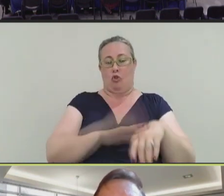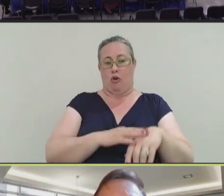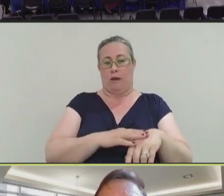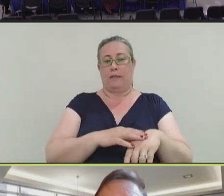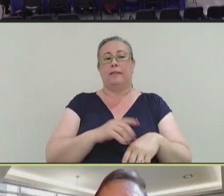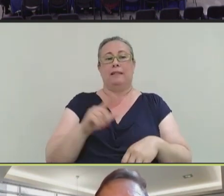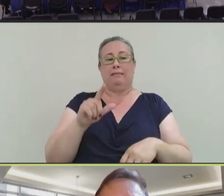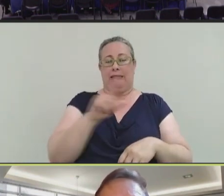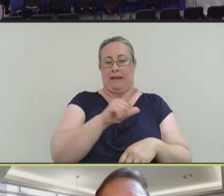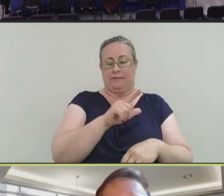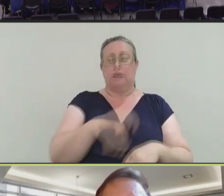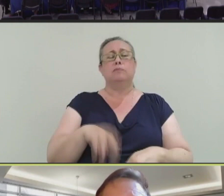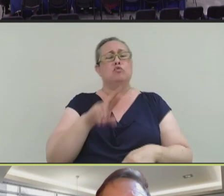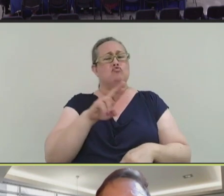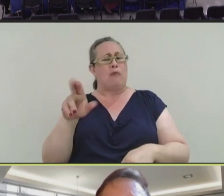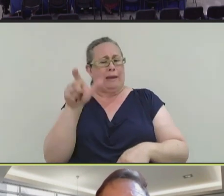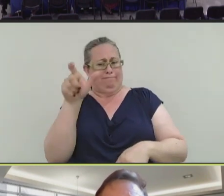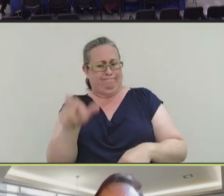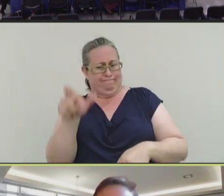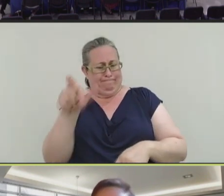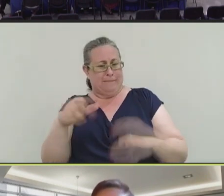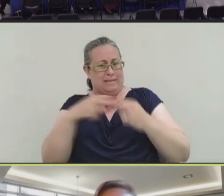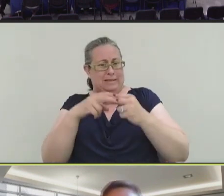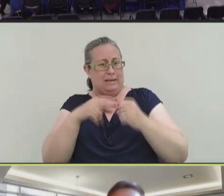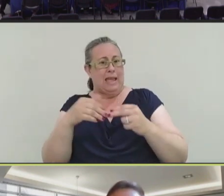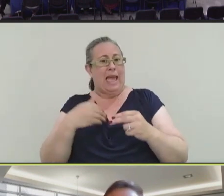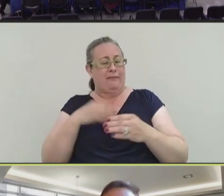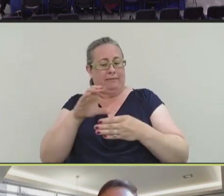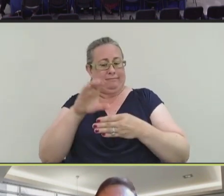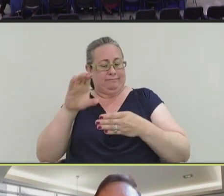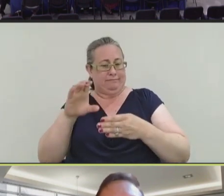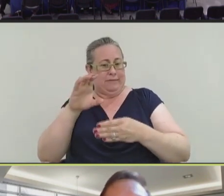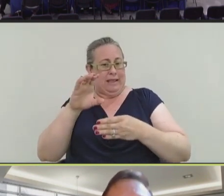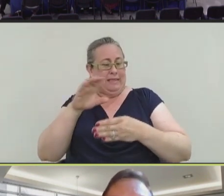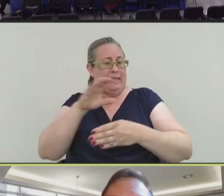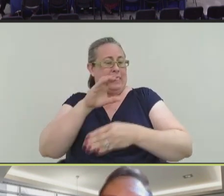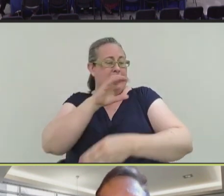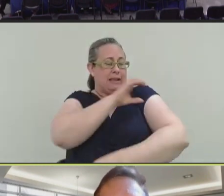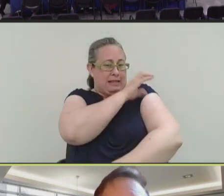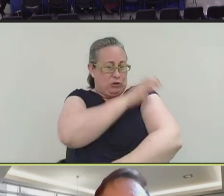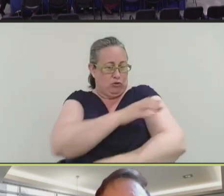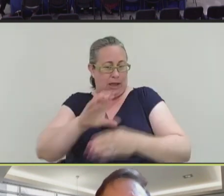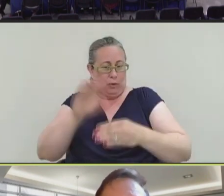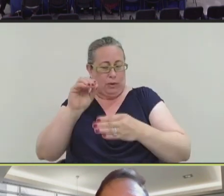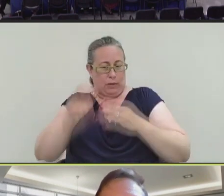On the right-hand side of the slide is the clinical outcome. Although it was a small study,